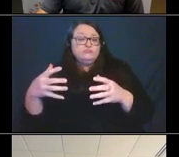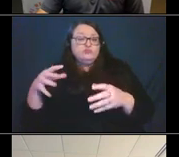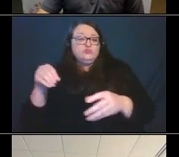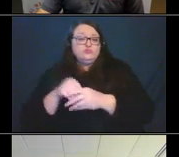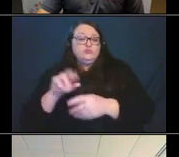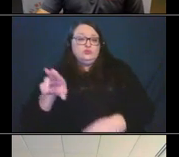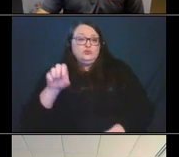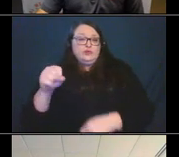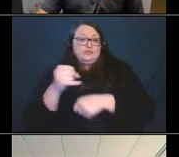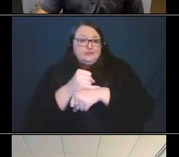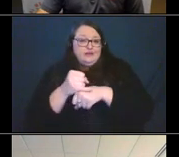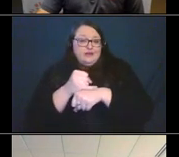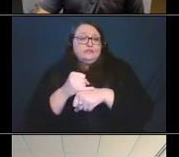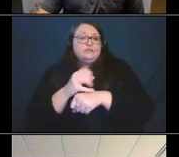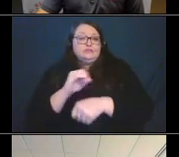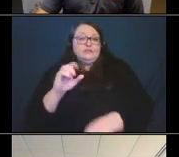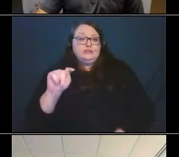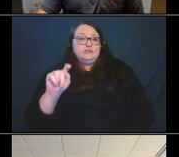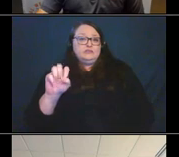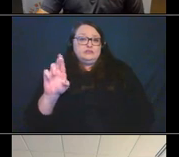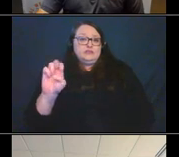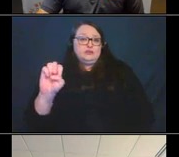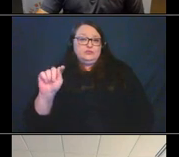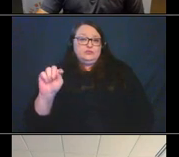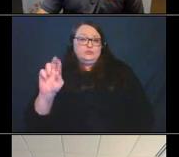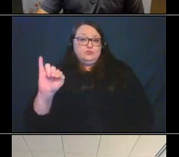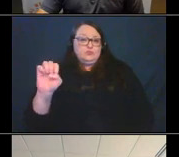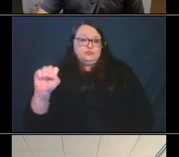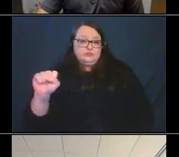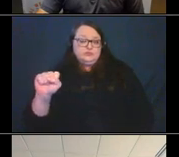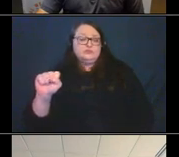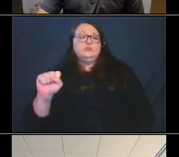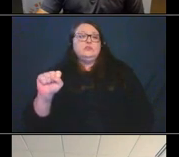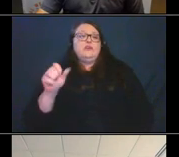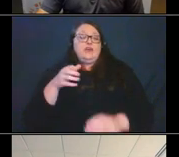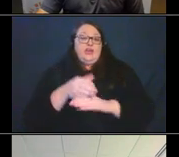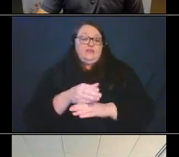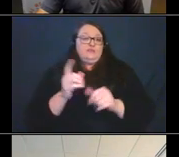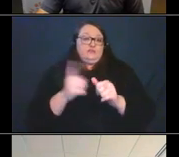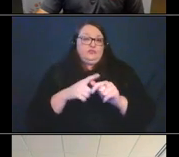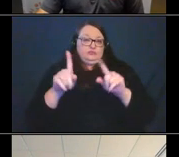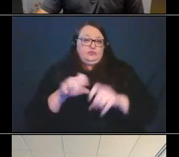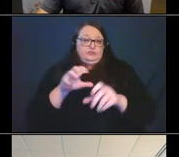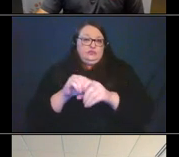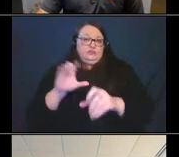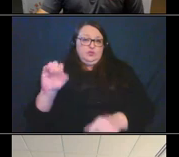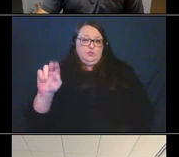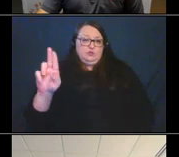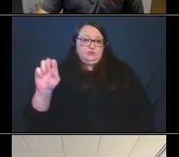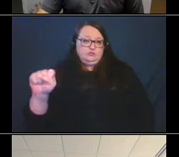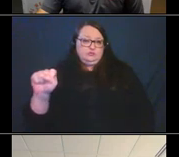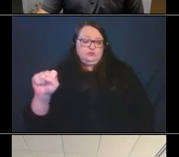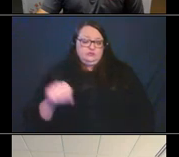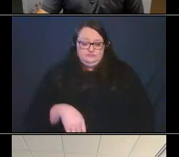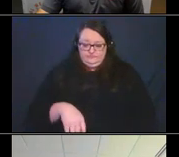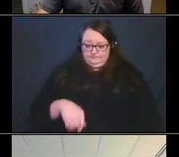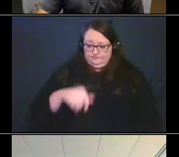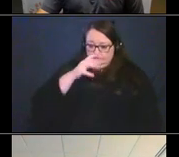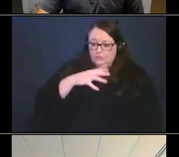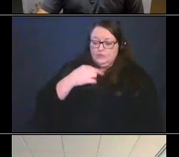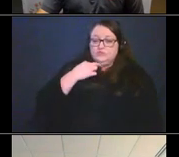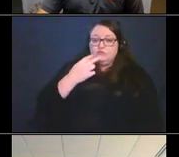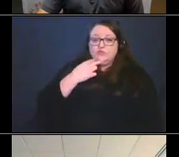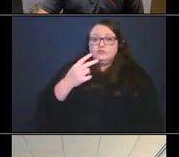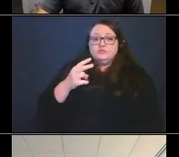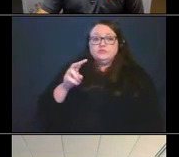territories after testing it out within the CONUS? Yeah, I would say that we are already in talks,